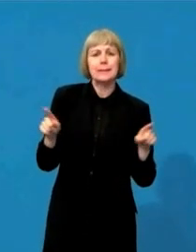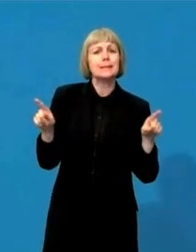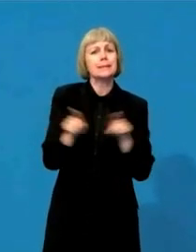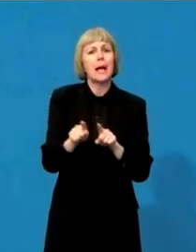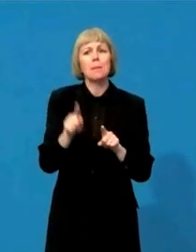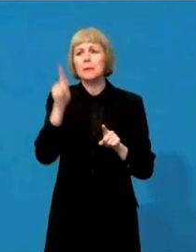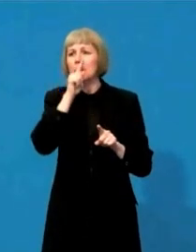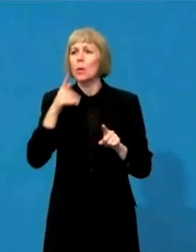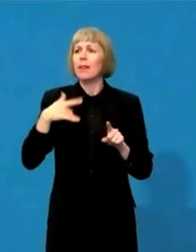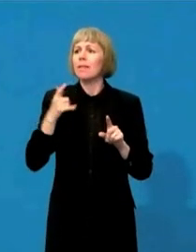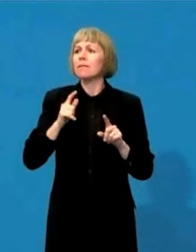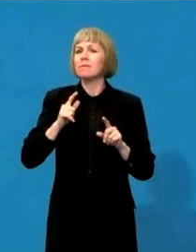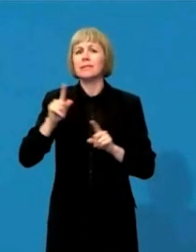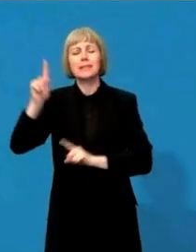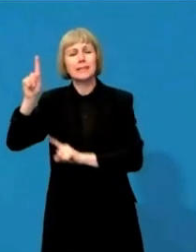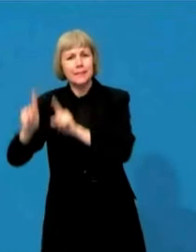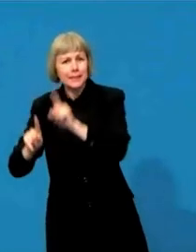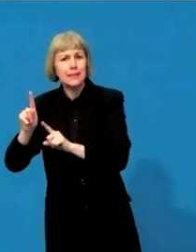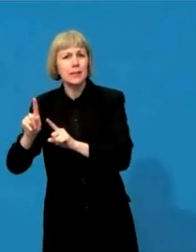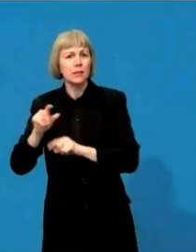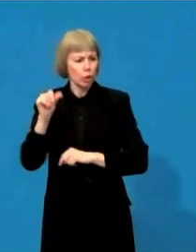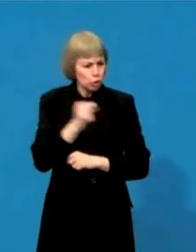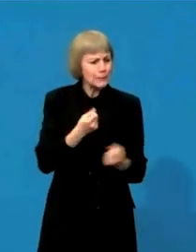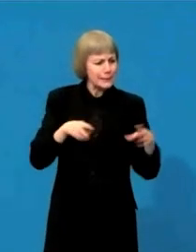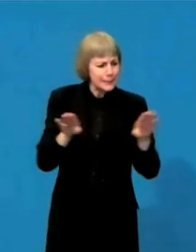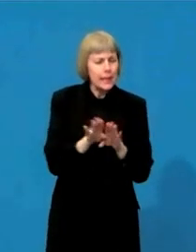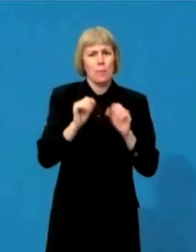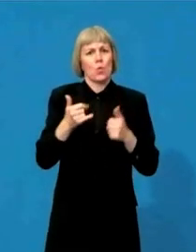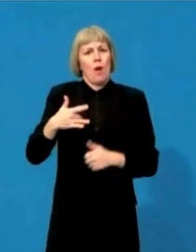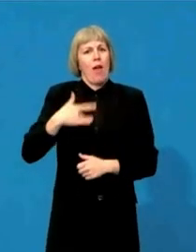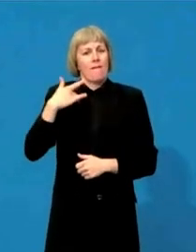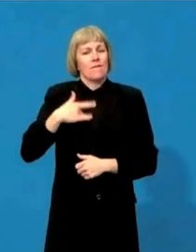able to live a good life as somebody that's living in a regional town or in cities.